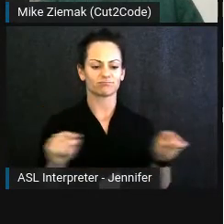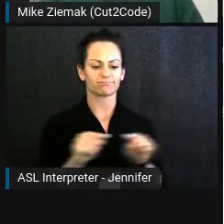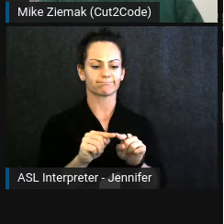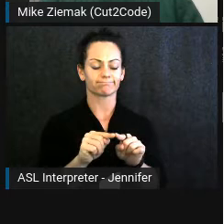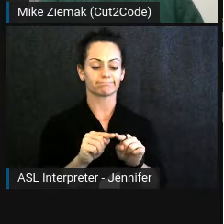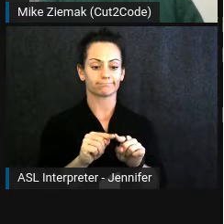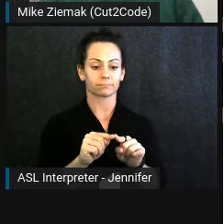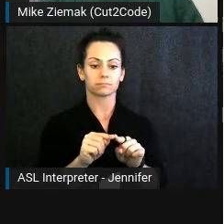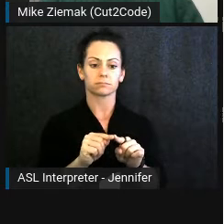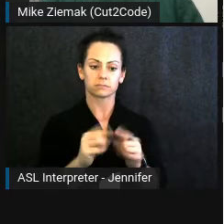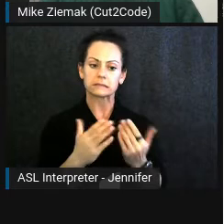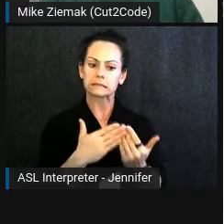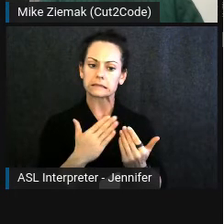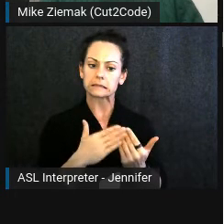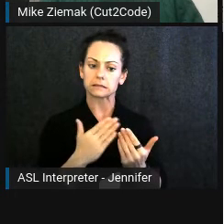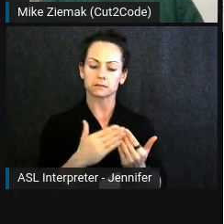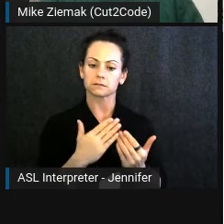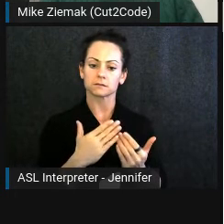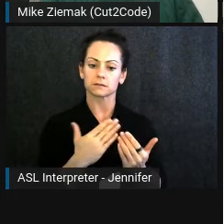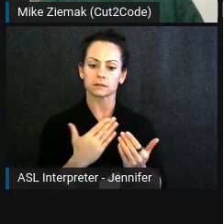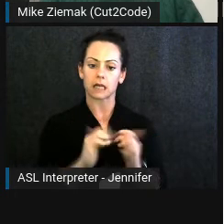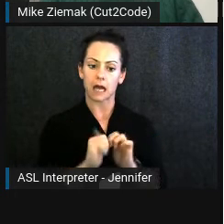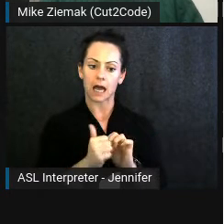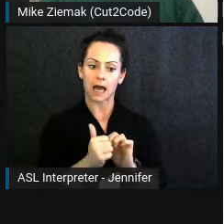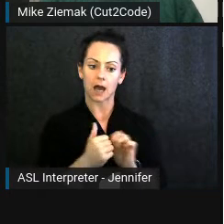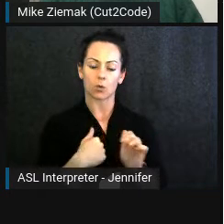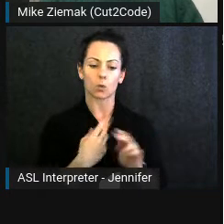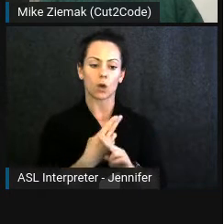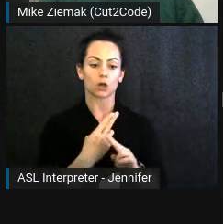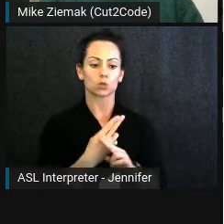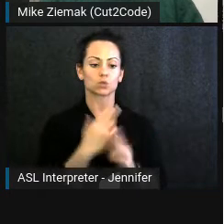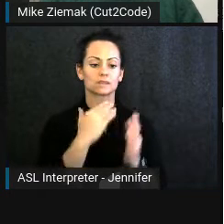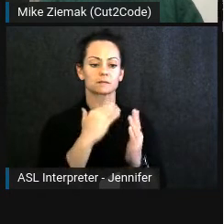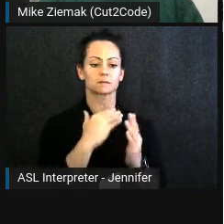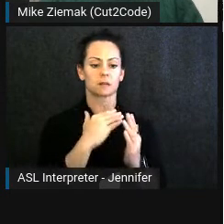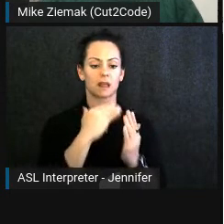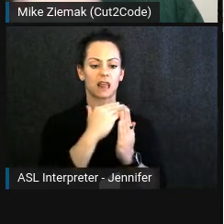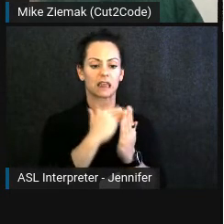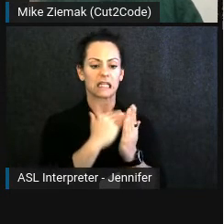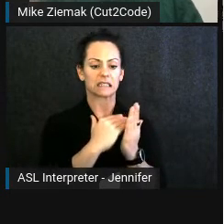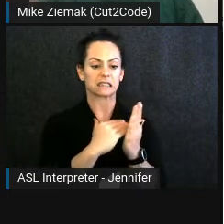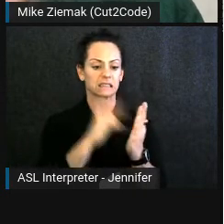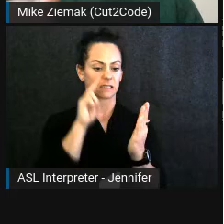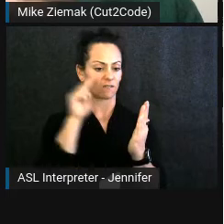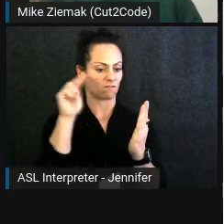I always use this list view, so it helps me with determining